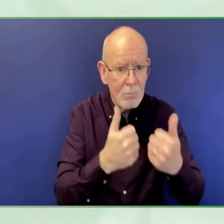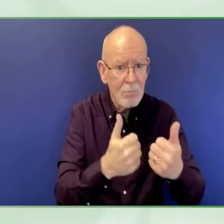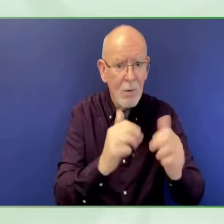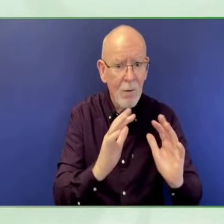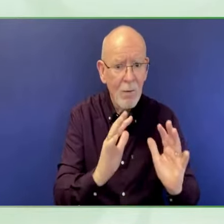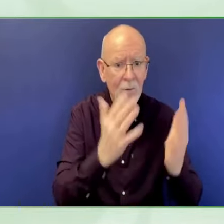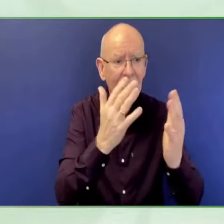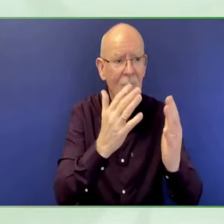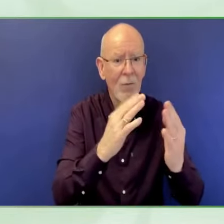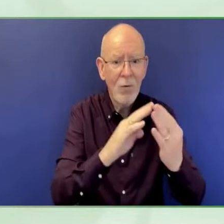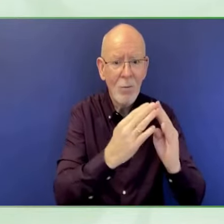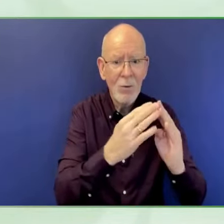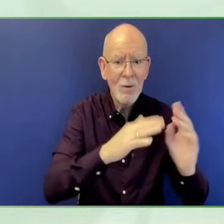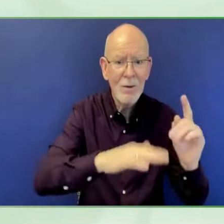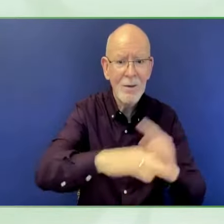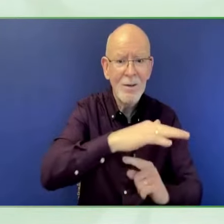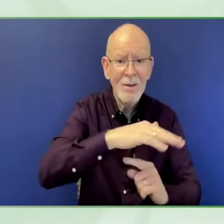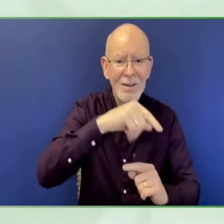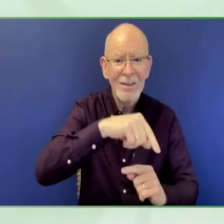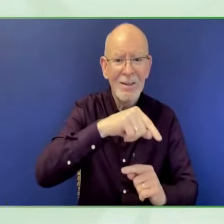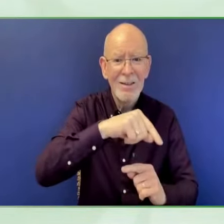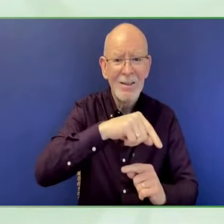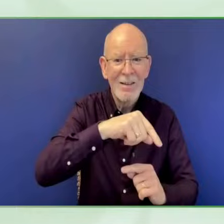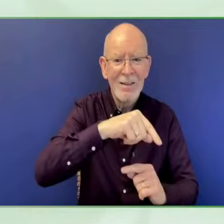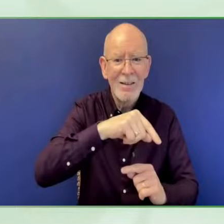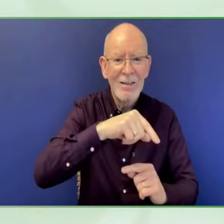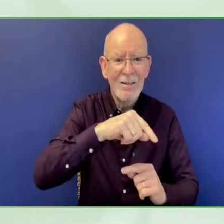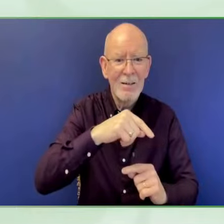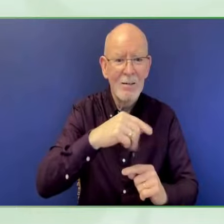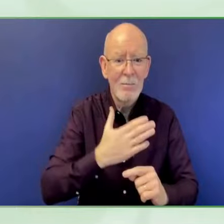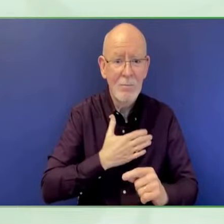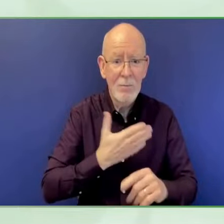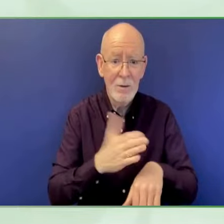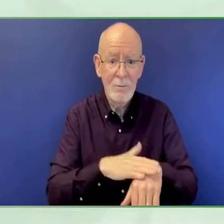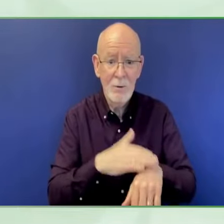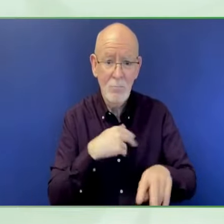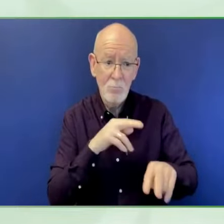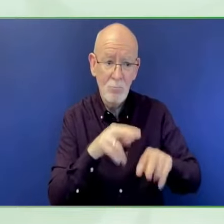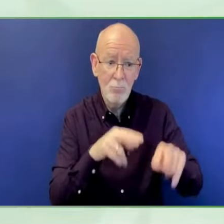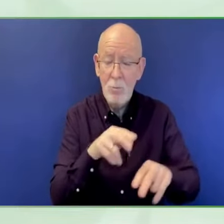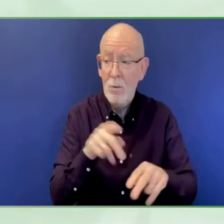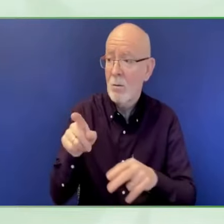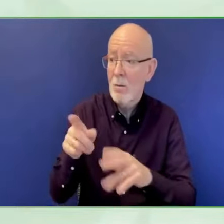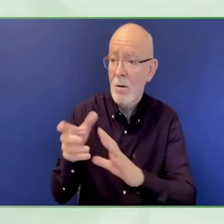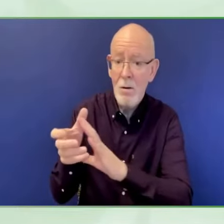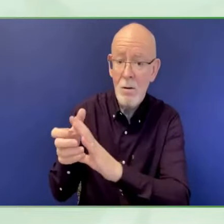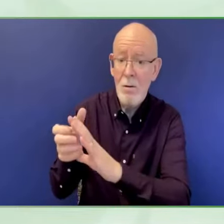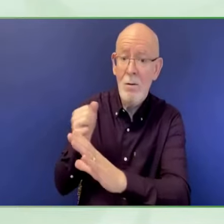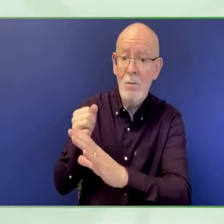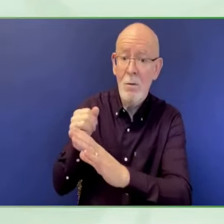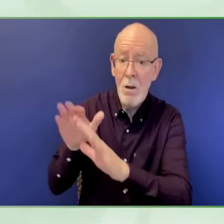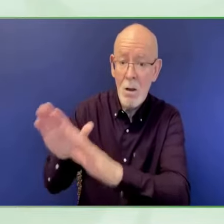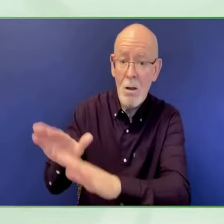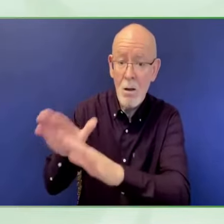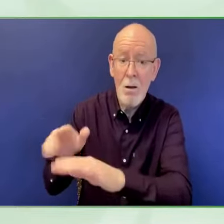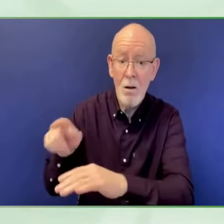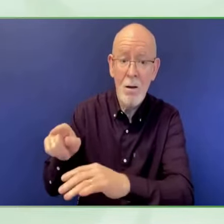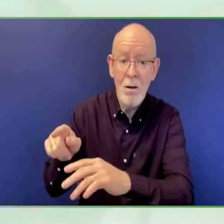started by strengthening the capacities of families to take back the kids from residential institutions and we build on the